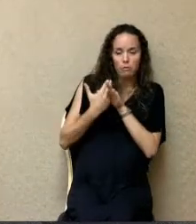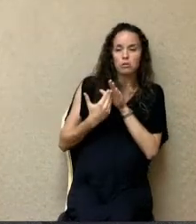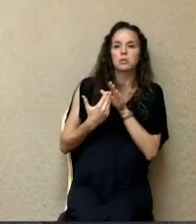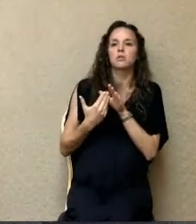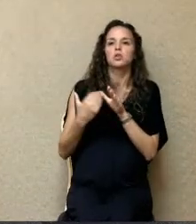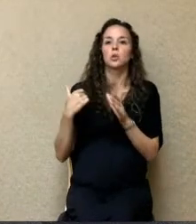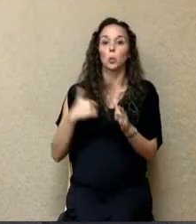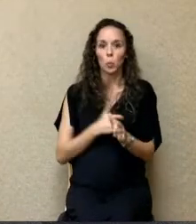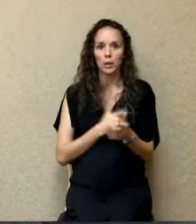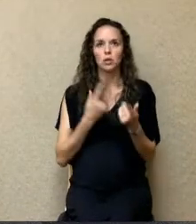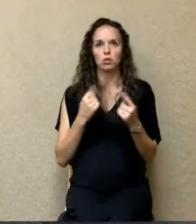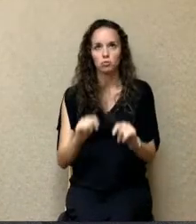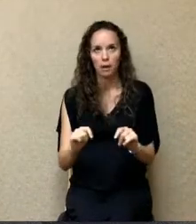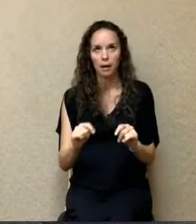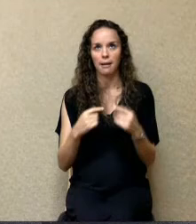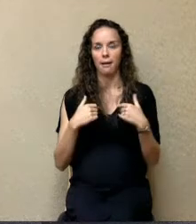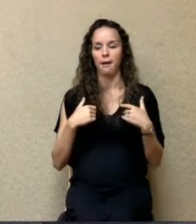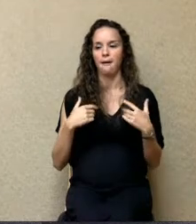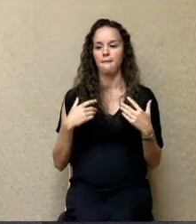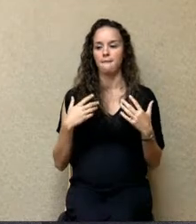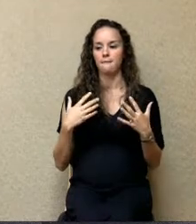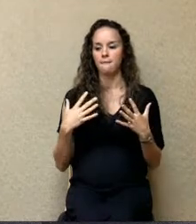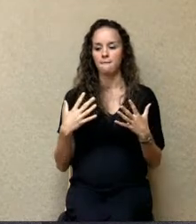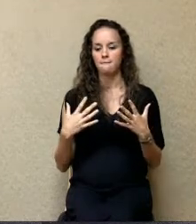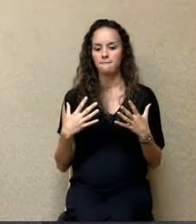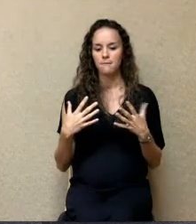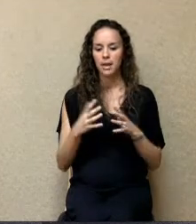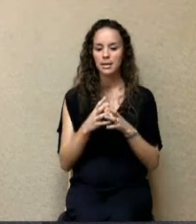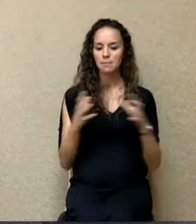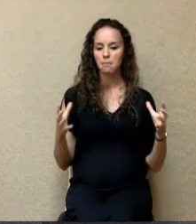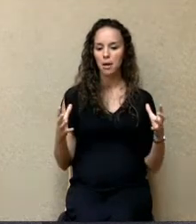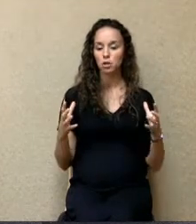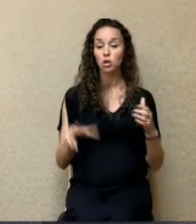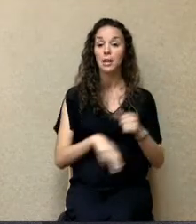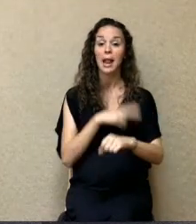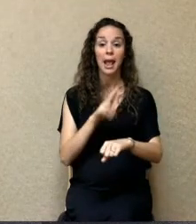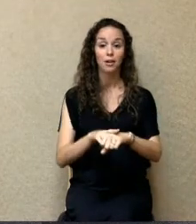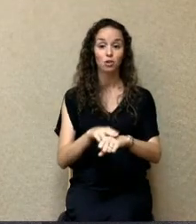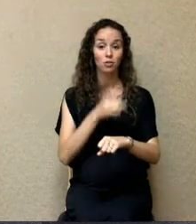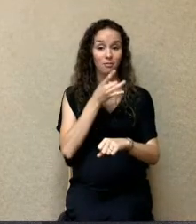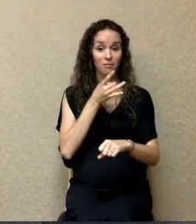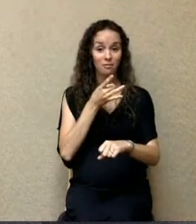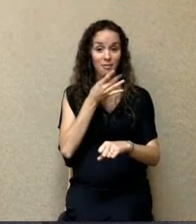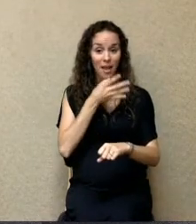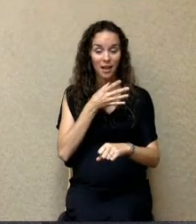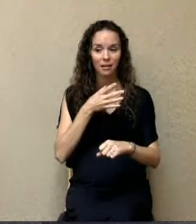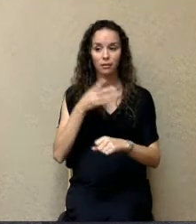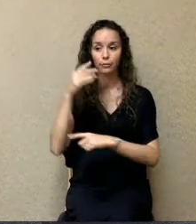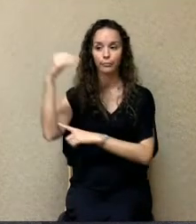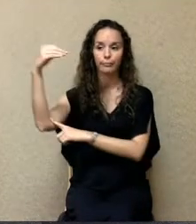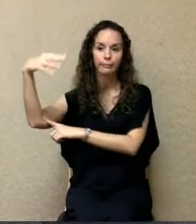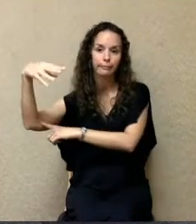So, we tried to have as much natural light as possible, lamp light.